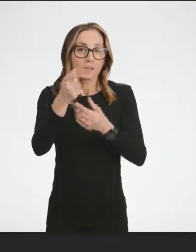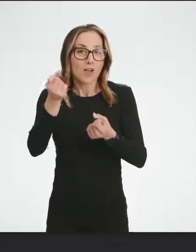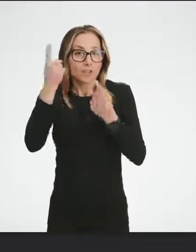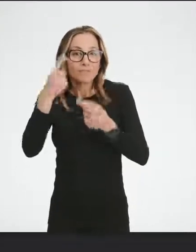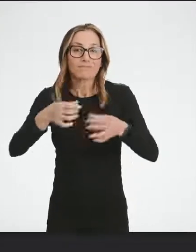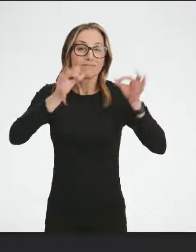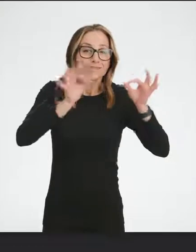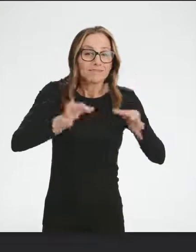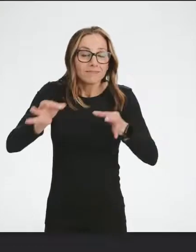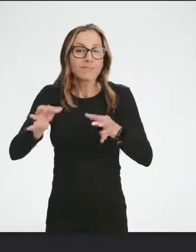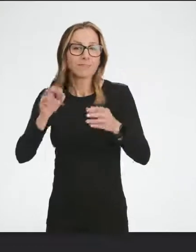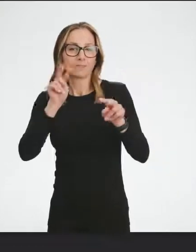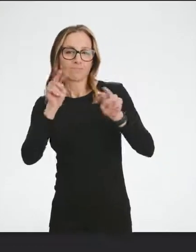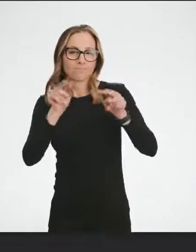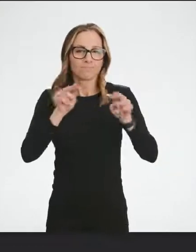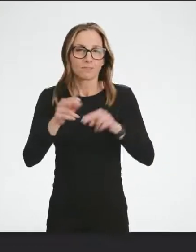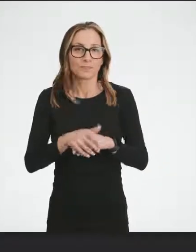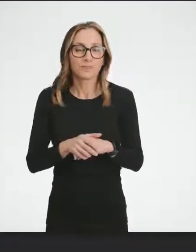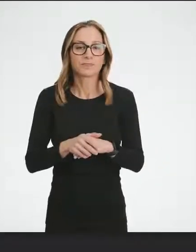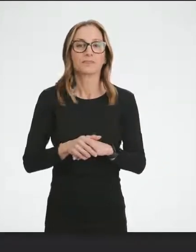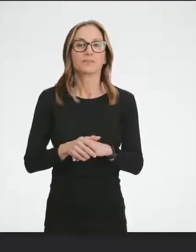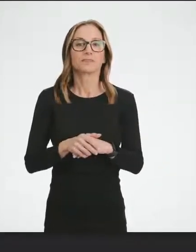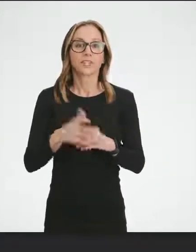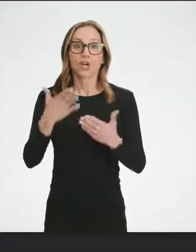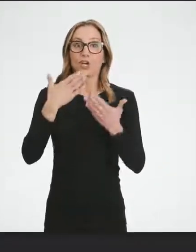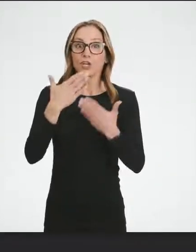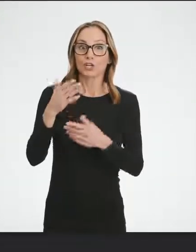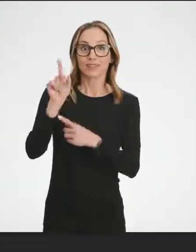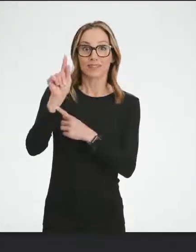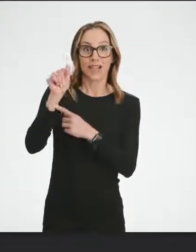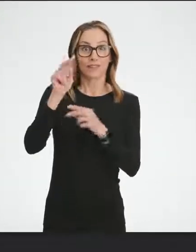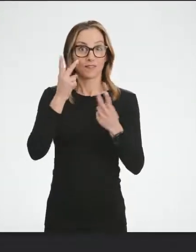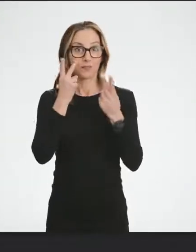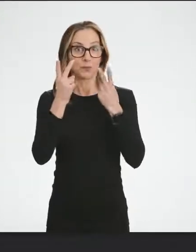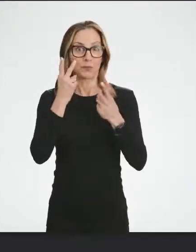A well-designed and accessible data visualization can communicate complexities to your users